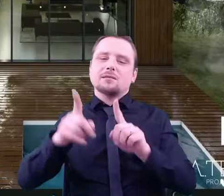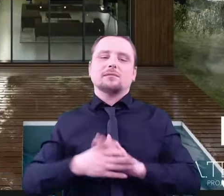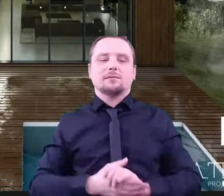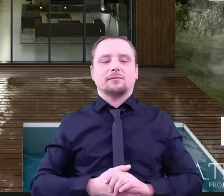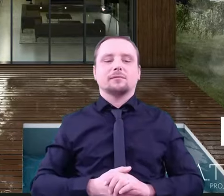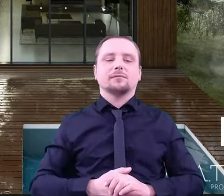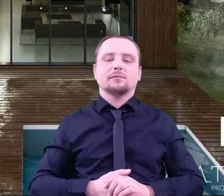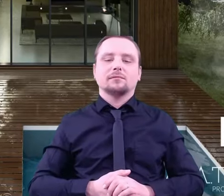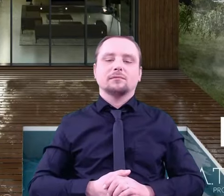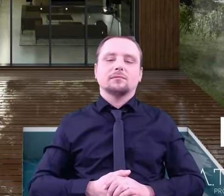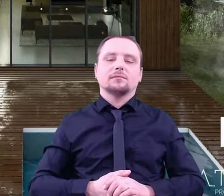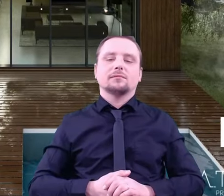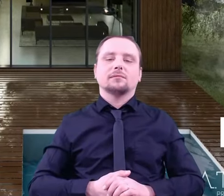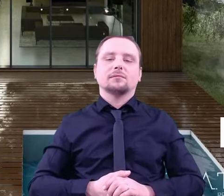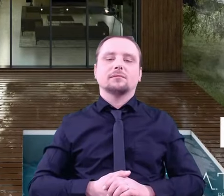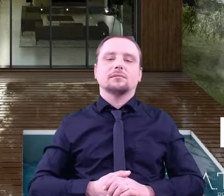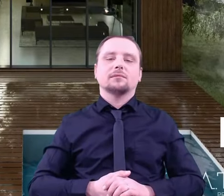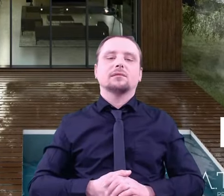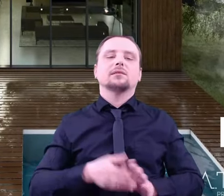Moving on to 2022,